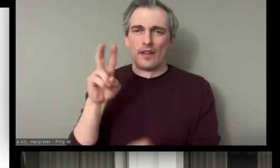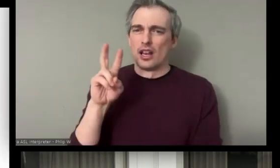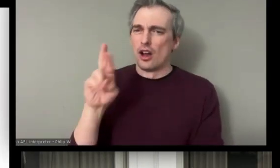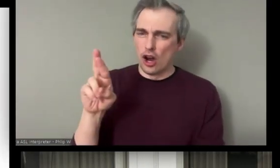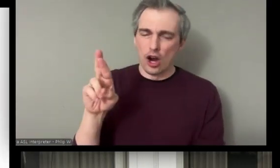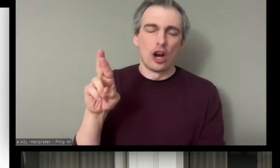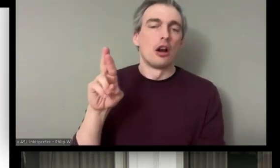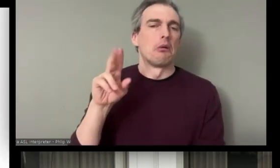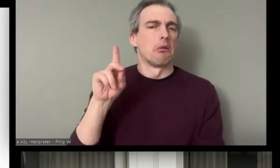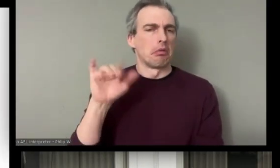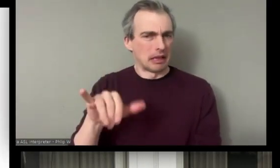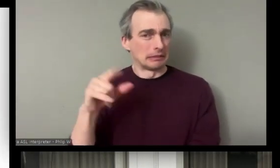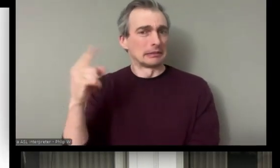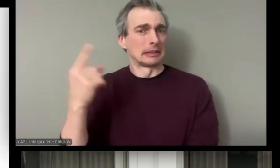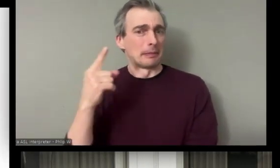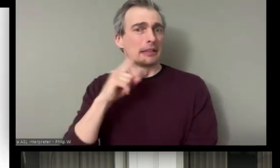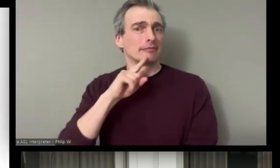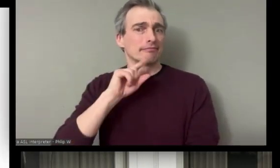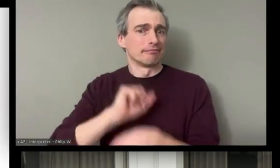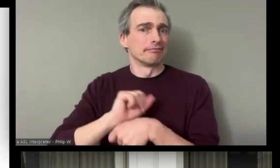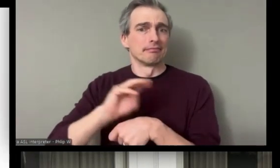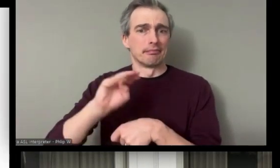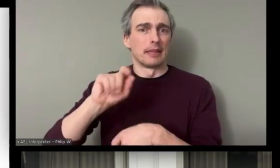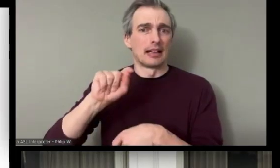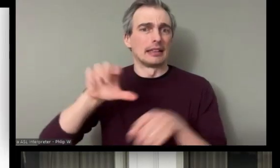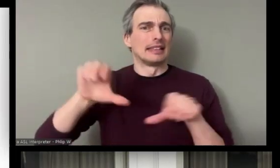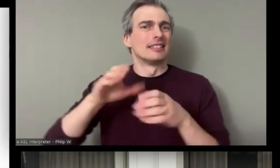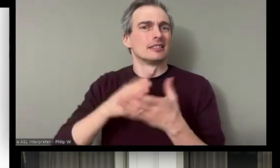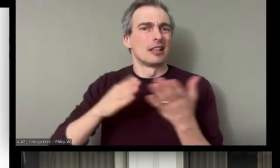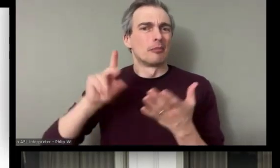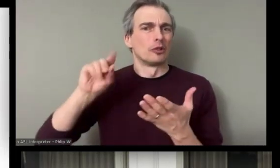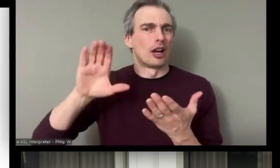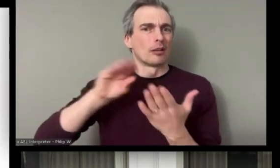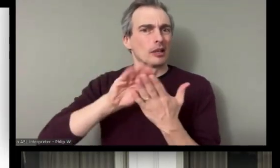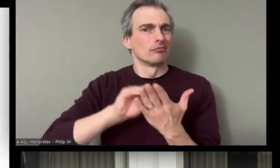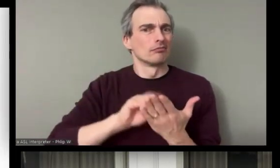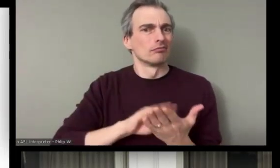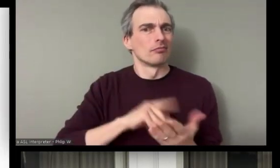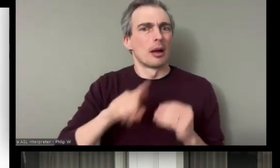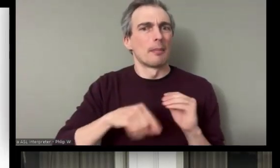So they talk about... When you place captions in the virtual world, where to place them.